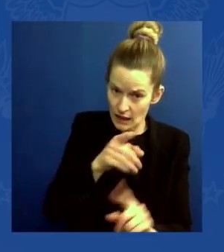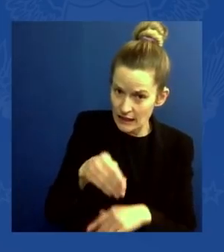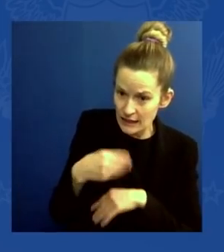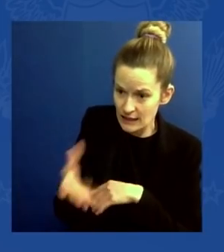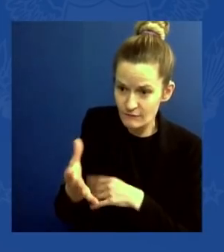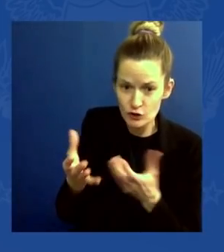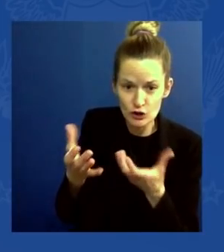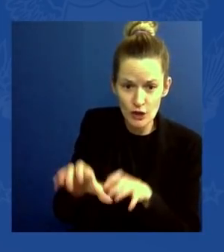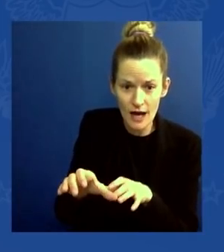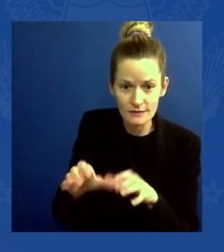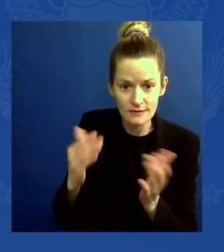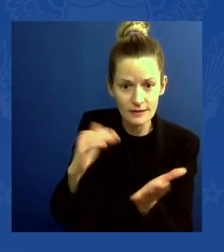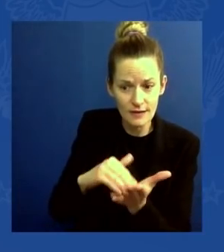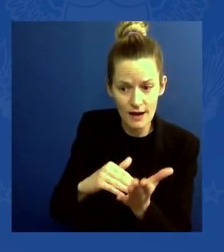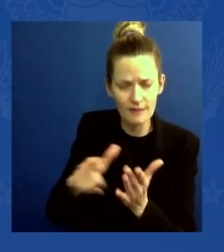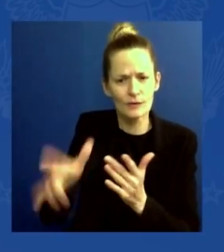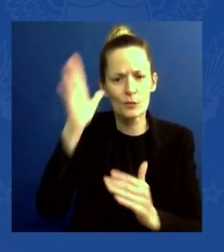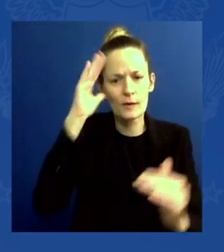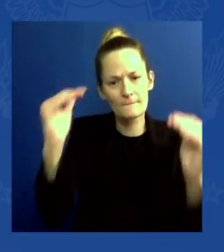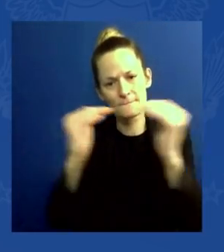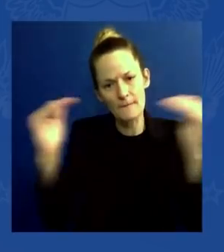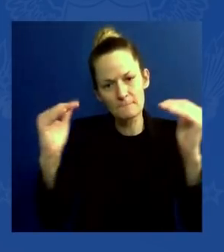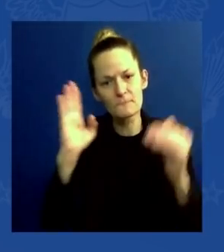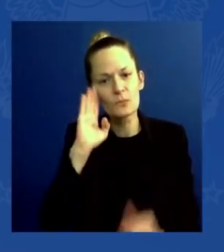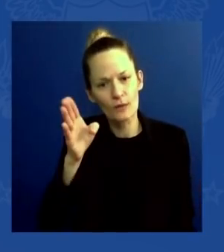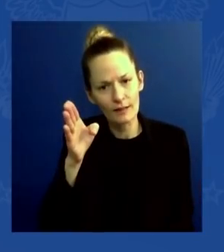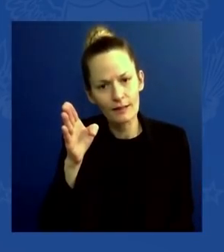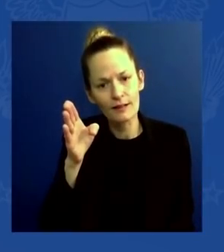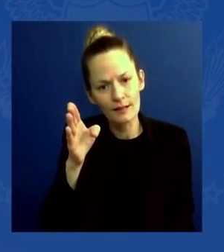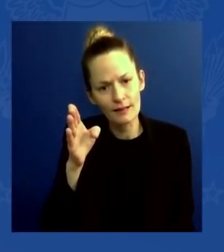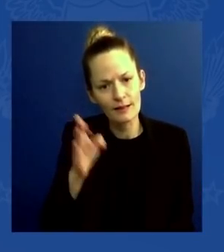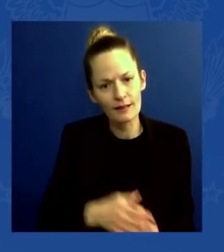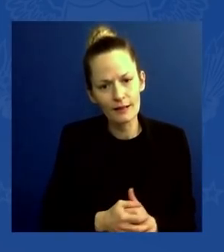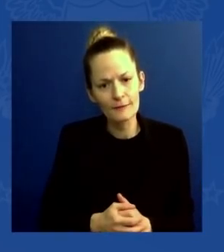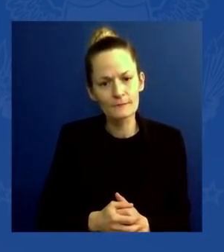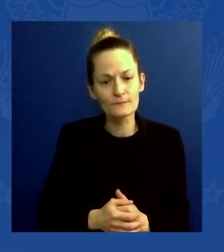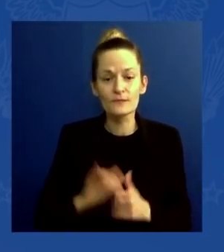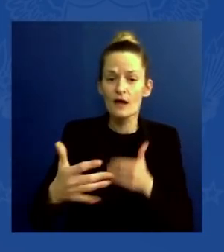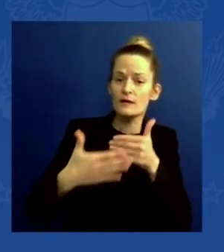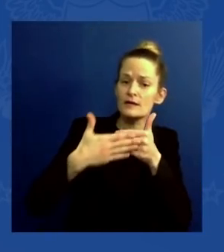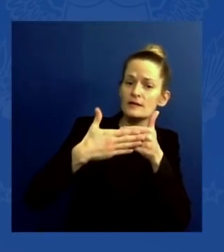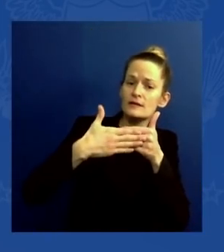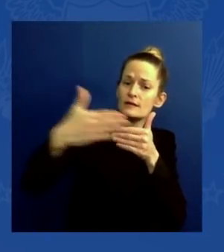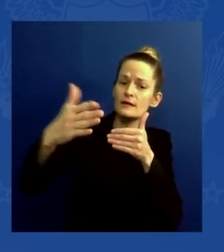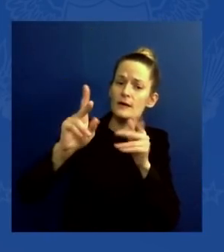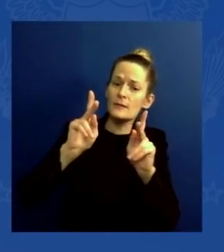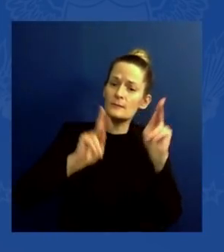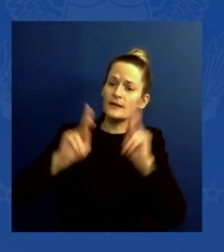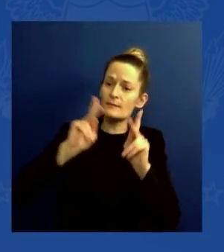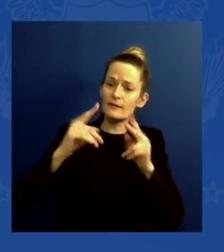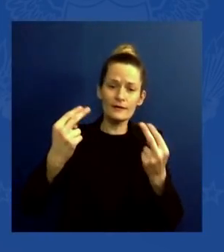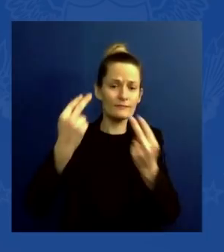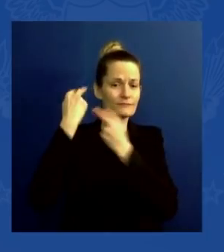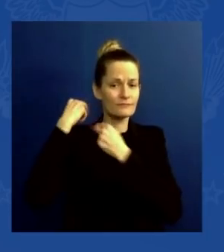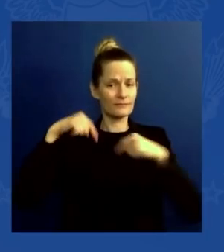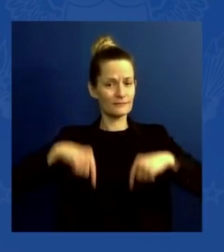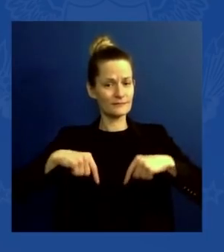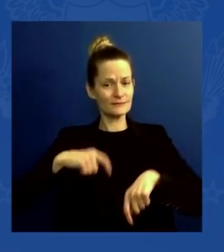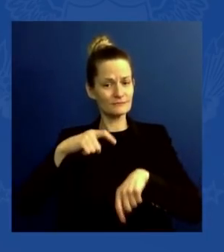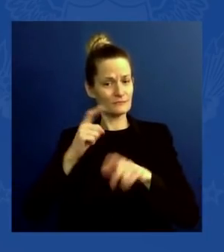and the next couple years, when America decided to win the competition of the 21st century, to get in the game full bore."